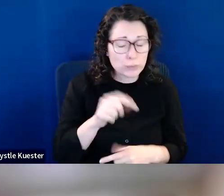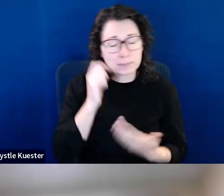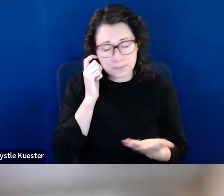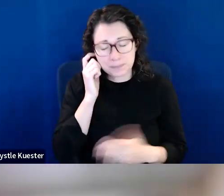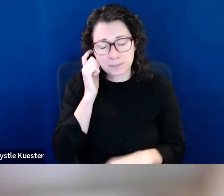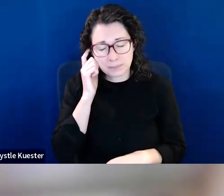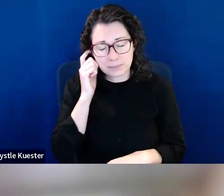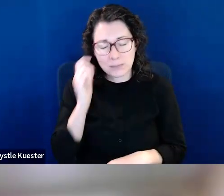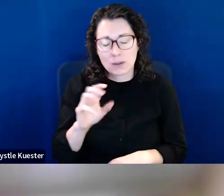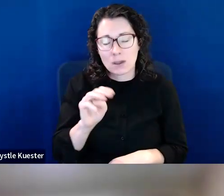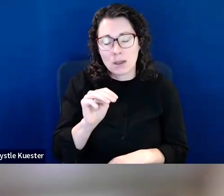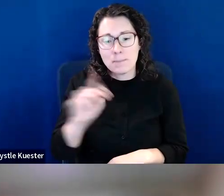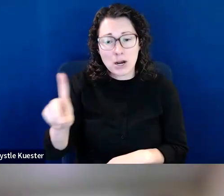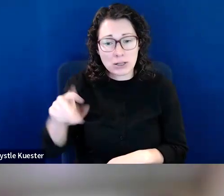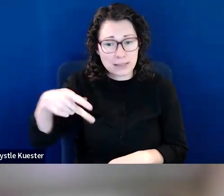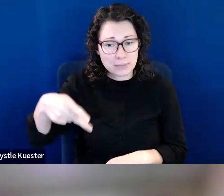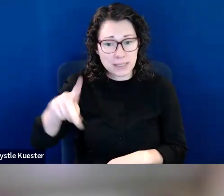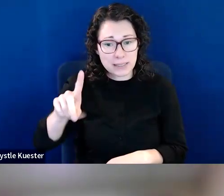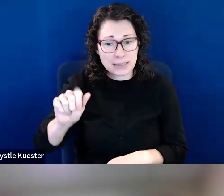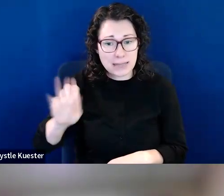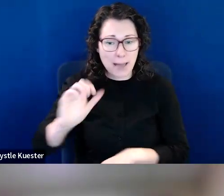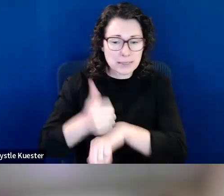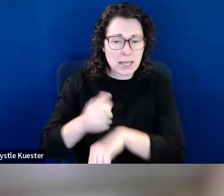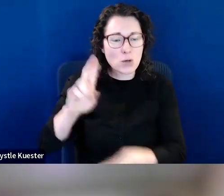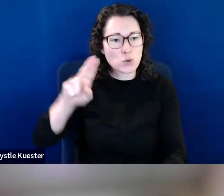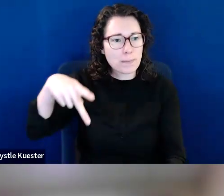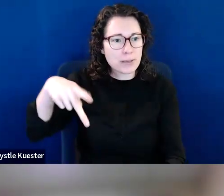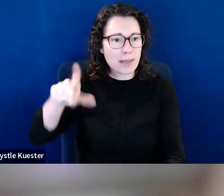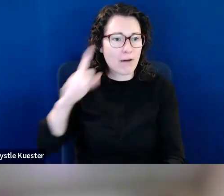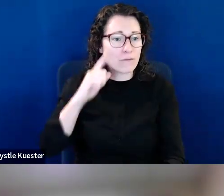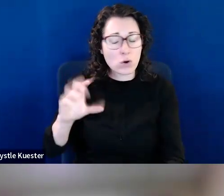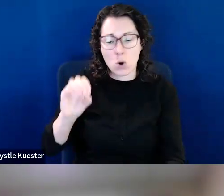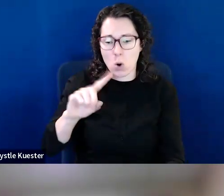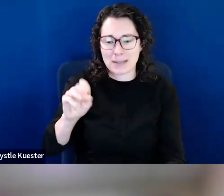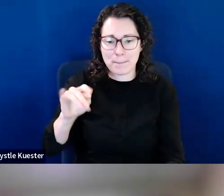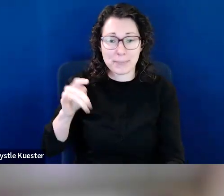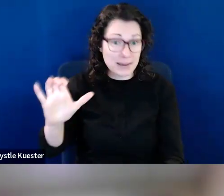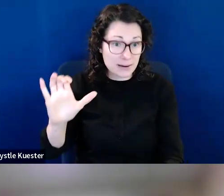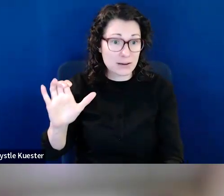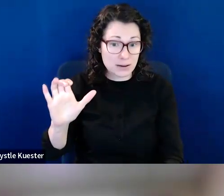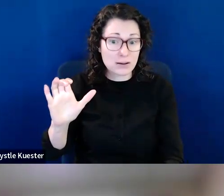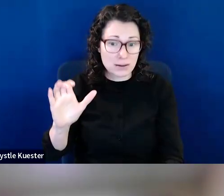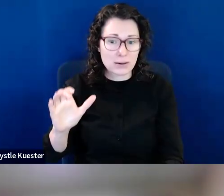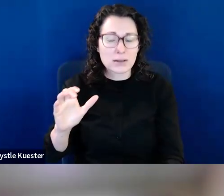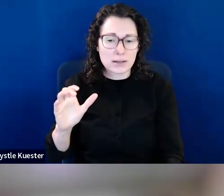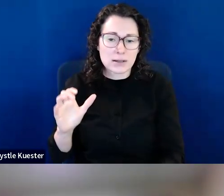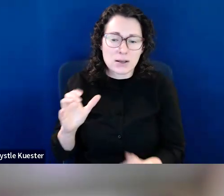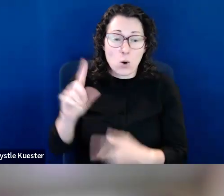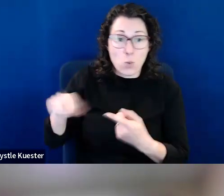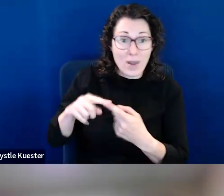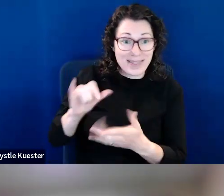Maryland PDAB just recently set a UPPL on OMIC. Um and it's estimated that when that goes into effect